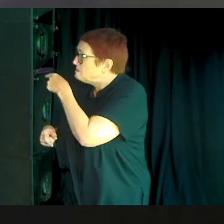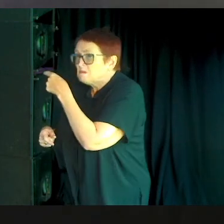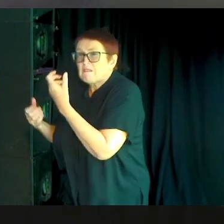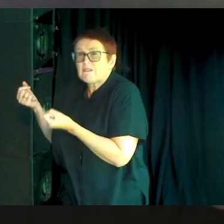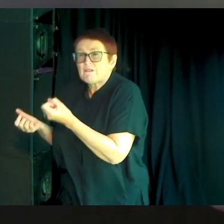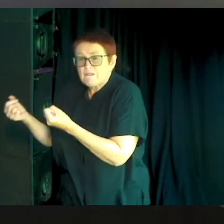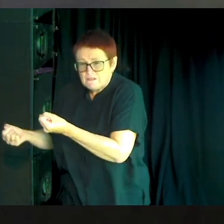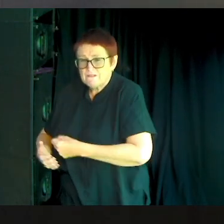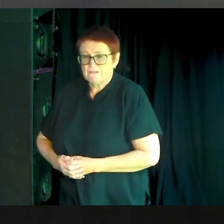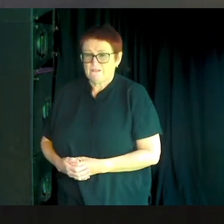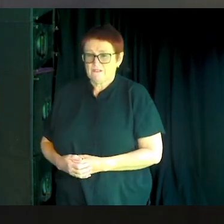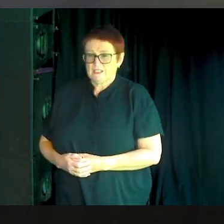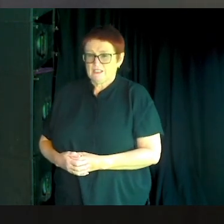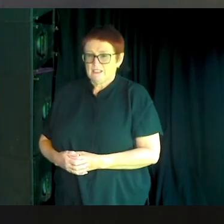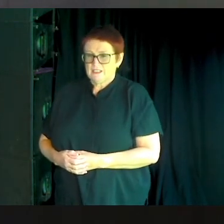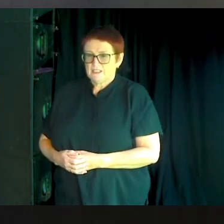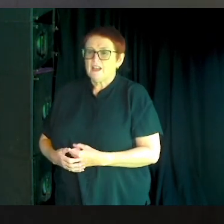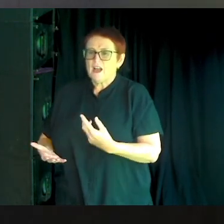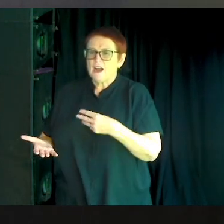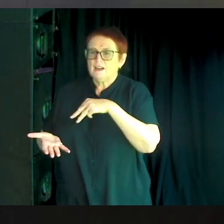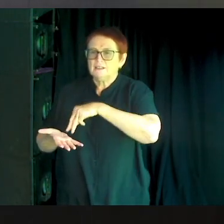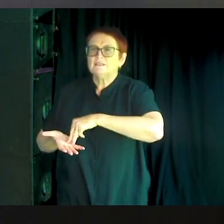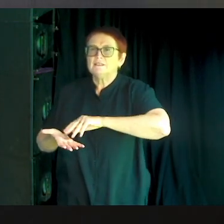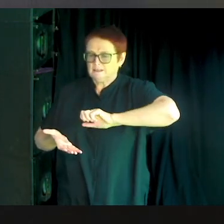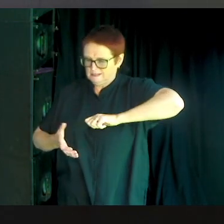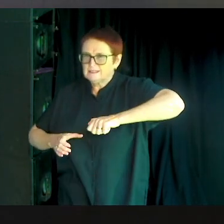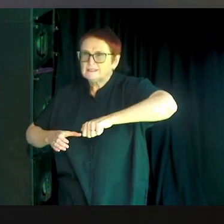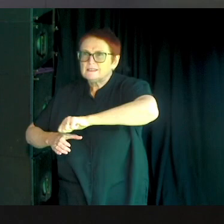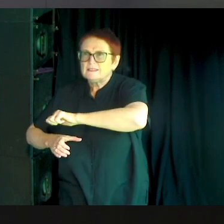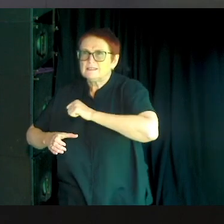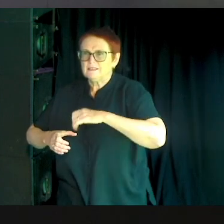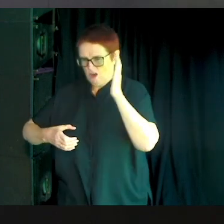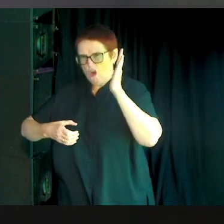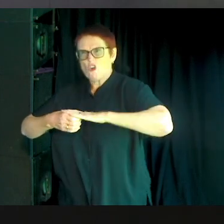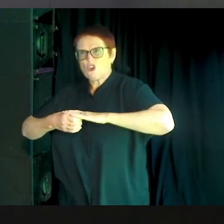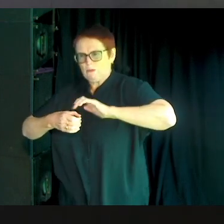turn and then the the can go around yes but here you put it on top I know what you'll be I was like